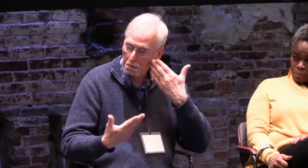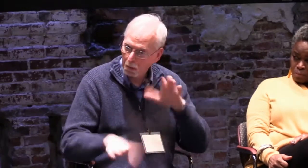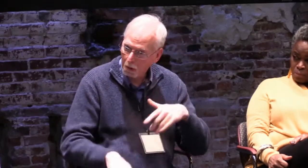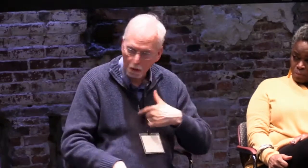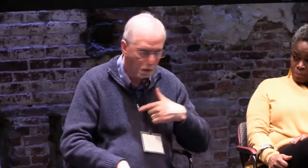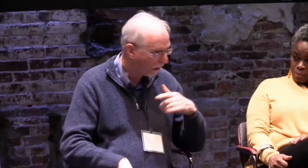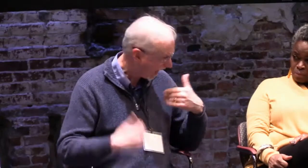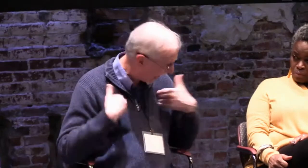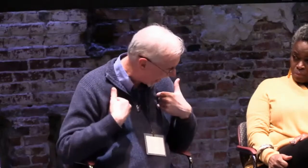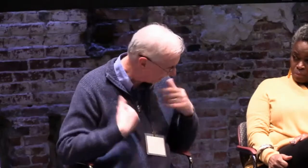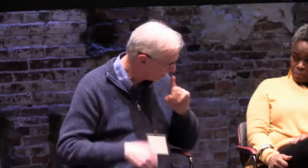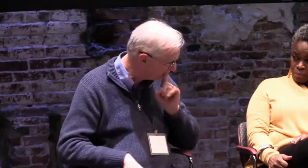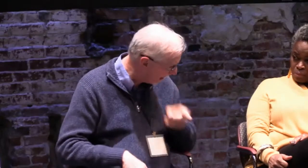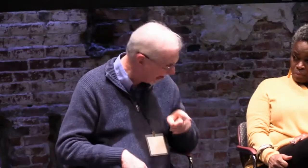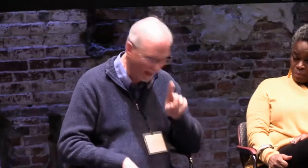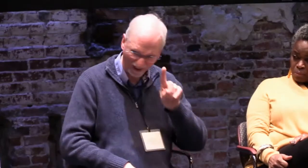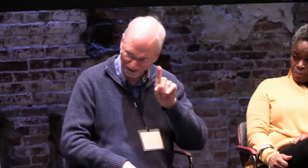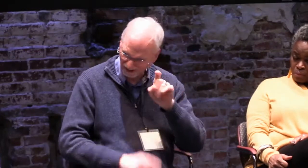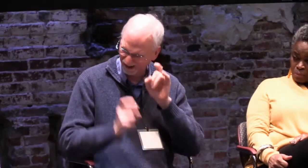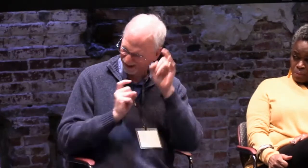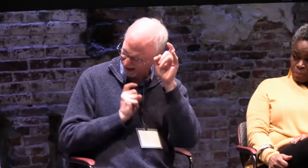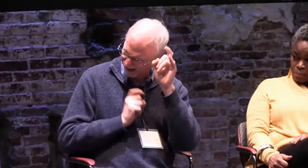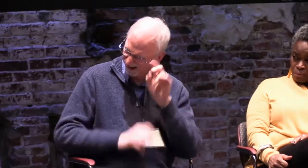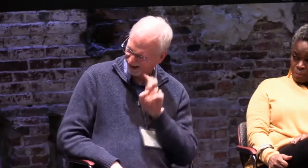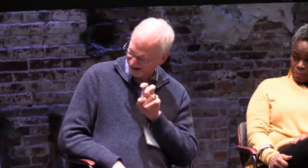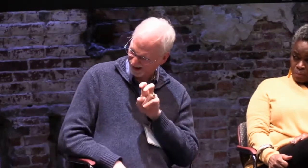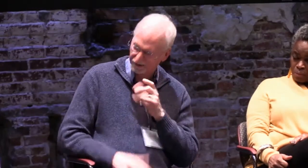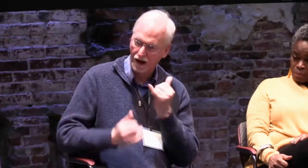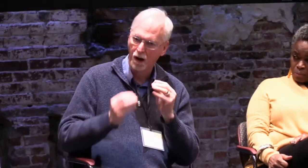Where I grew up in the dark ages, so to speak.